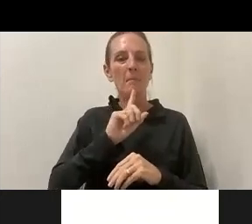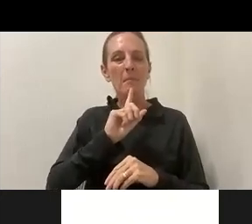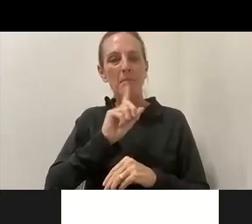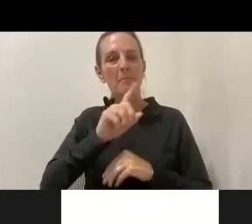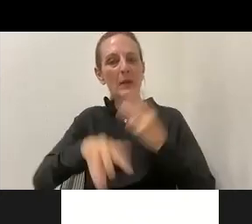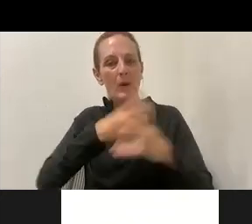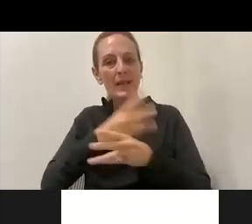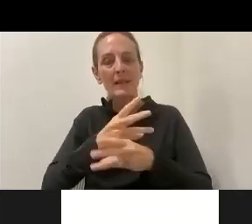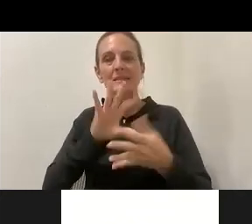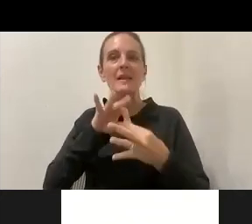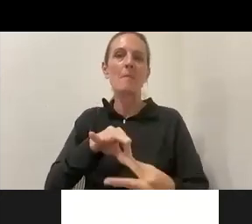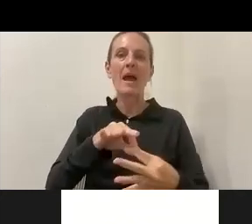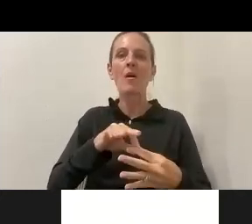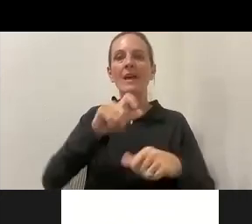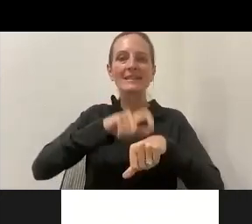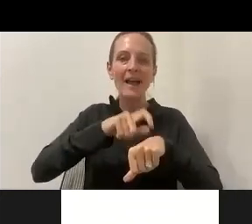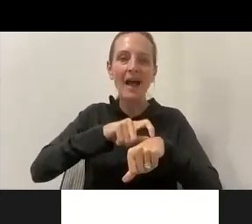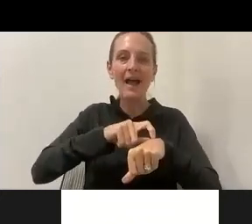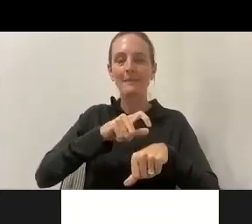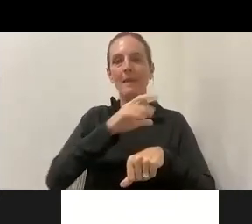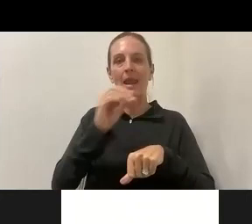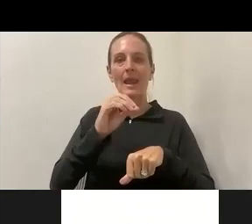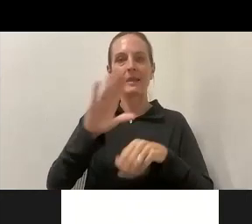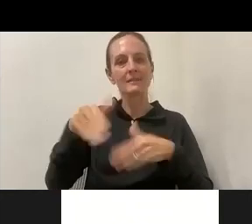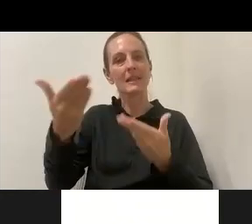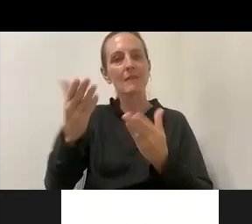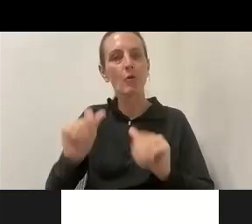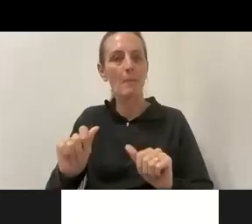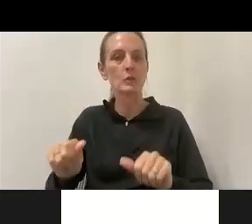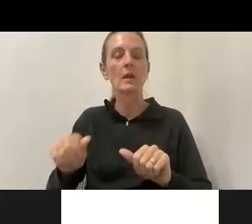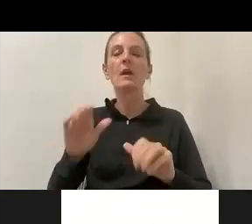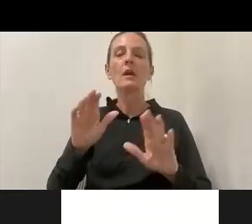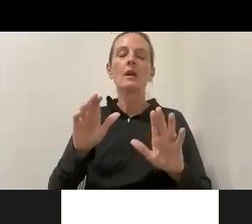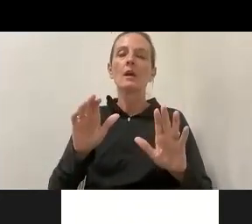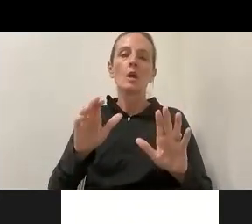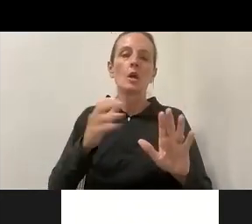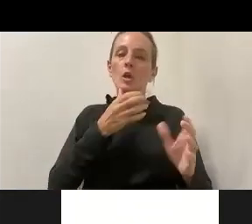underdelivering. You want to make it seem like, yes, this is something that you are definitely